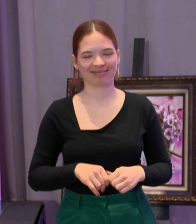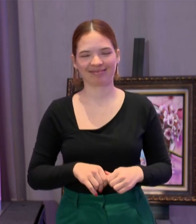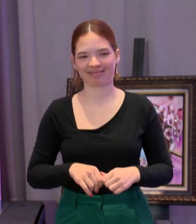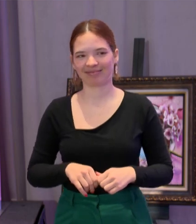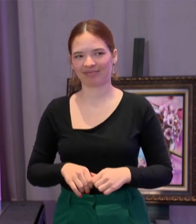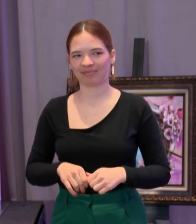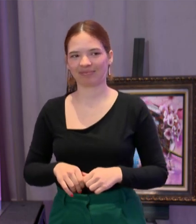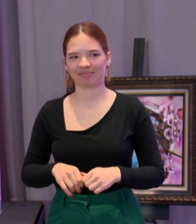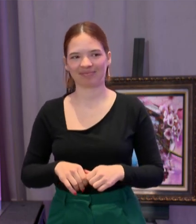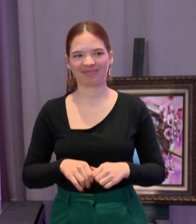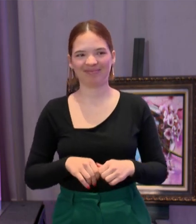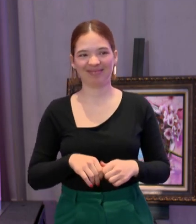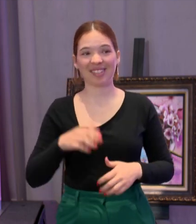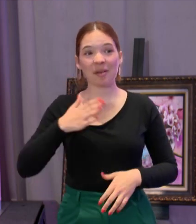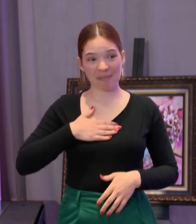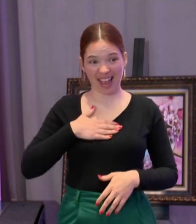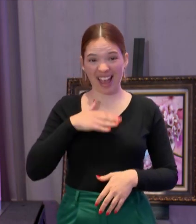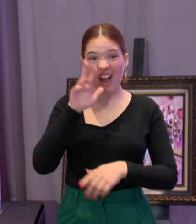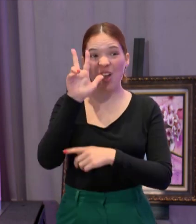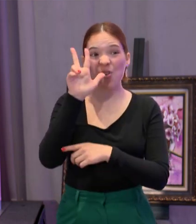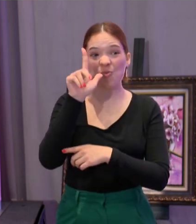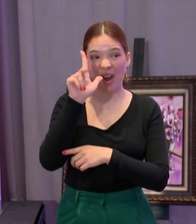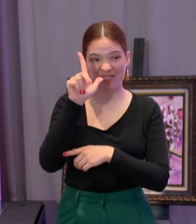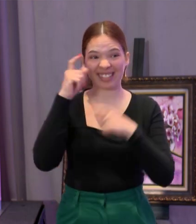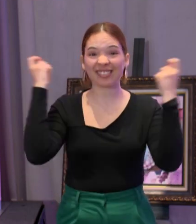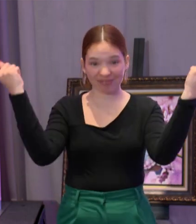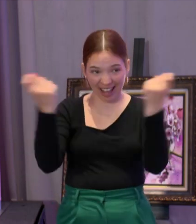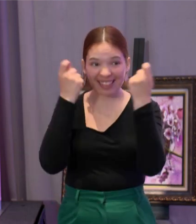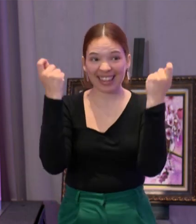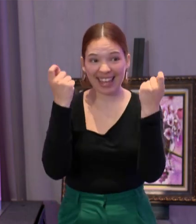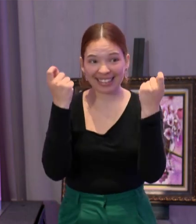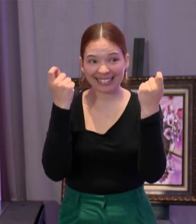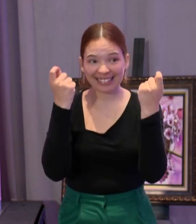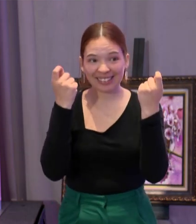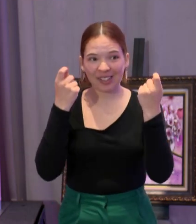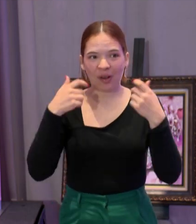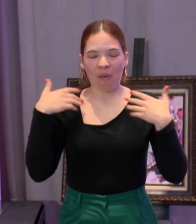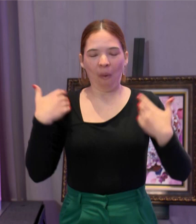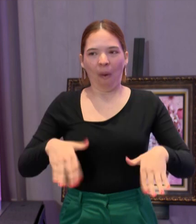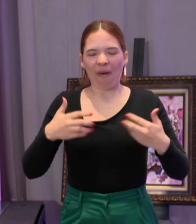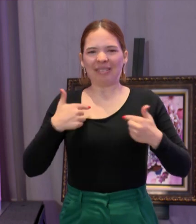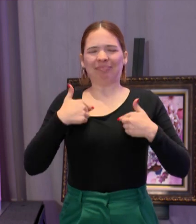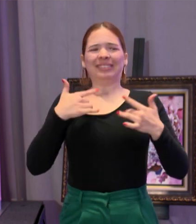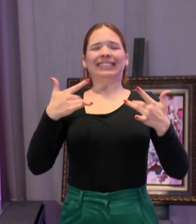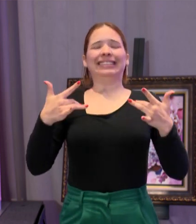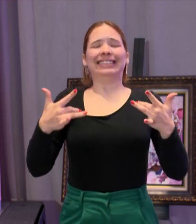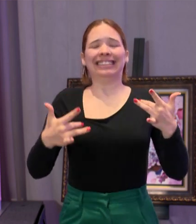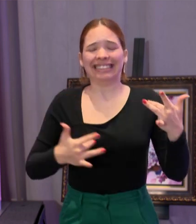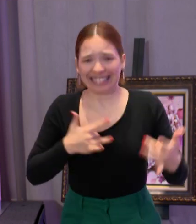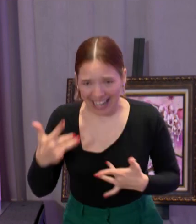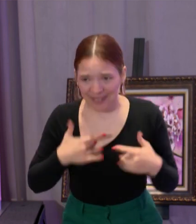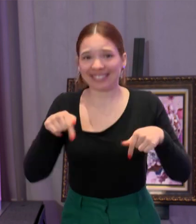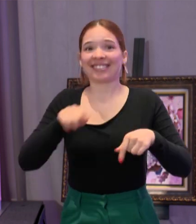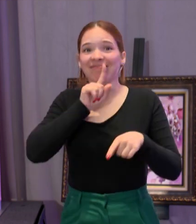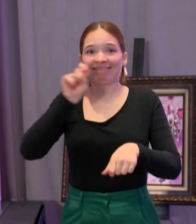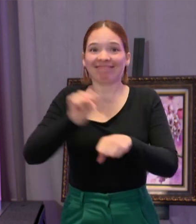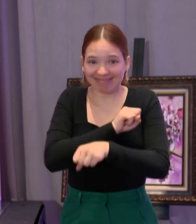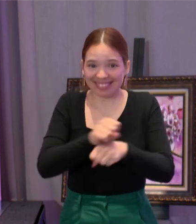THIS IS MY 23rd FESTIVAL, AND I AM STILL SO EXCITED THAT THIS IS HAPPENING. AND RIGHT AROUND THE CORNER.